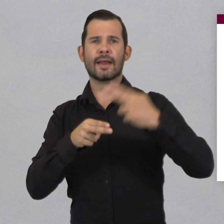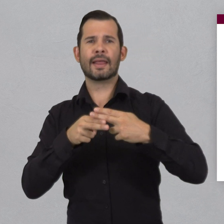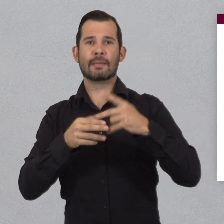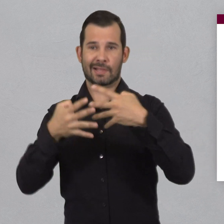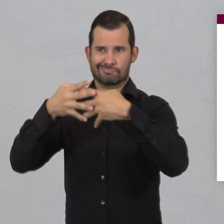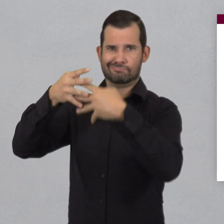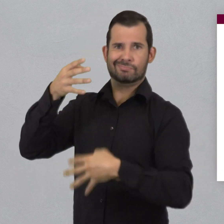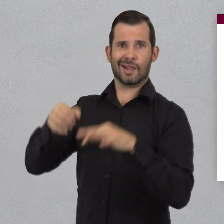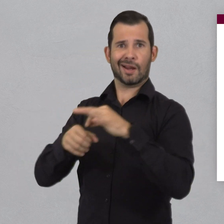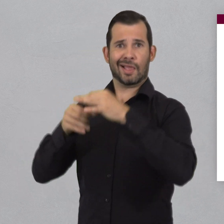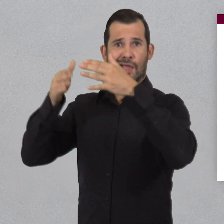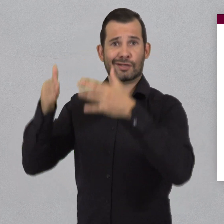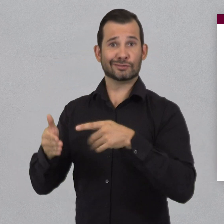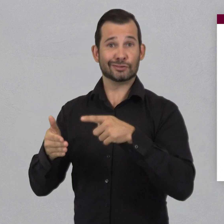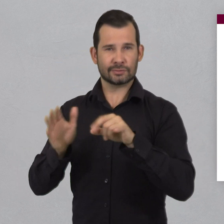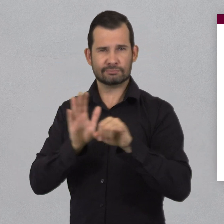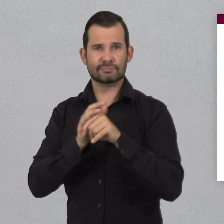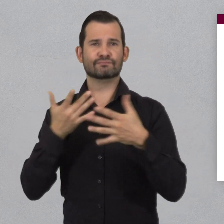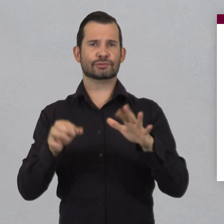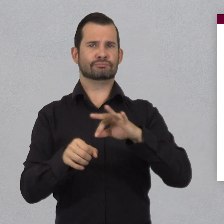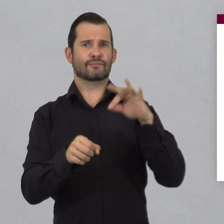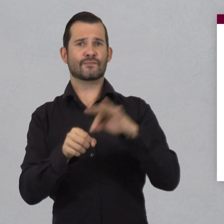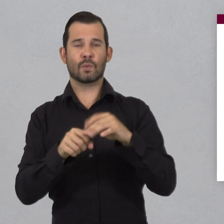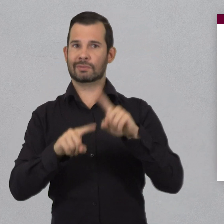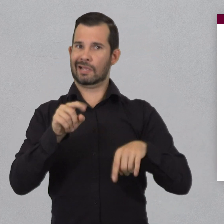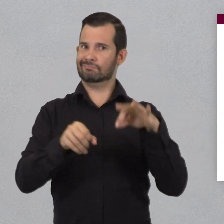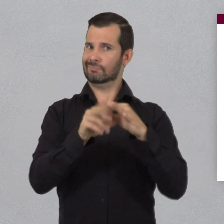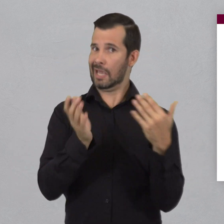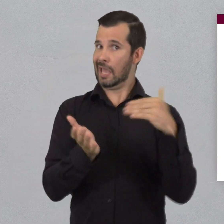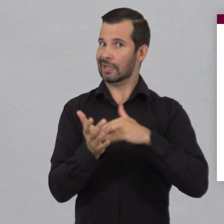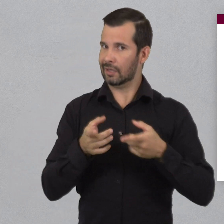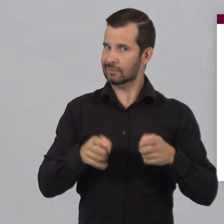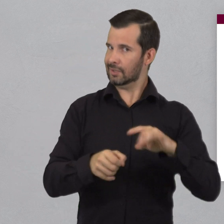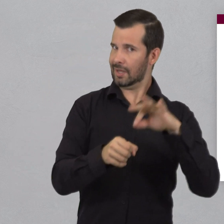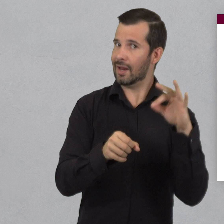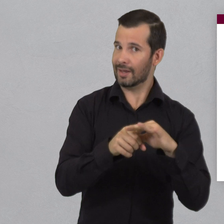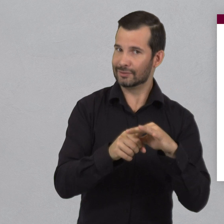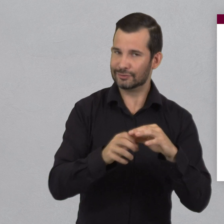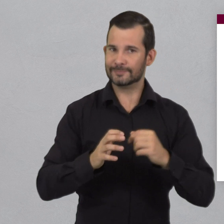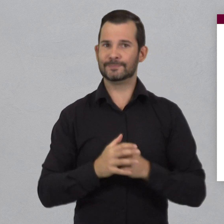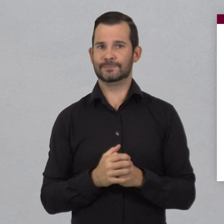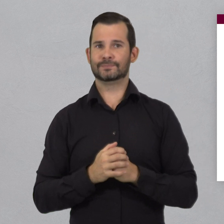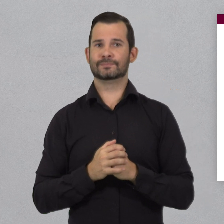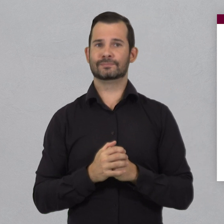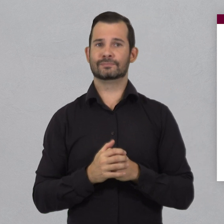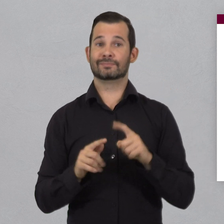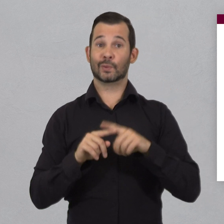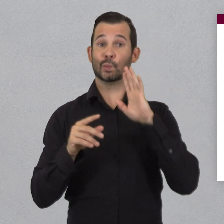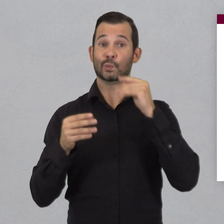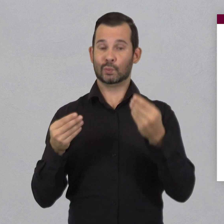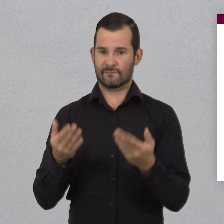name off the list of electors, indicating that you have voted and cannot vote again in the election.